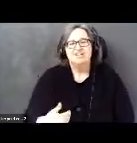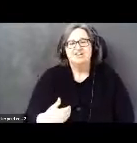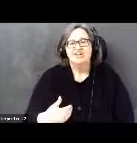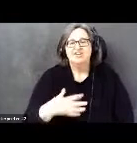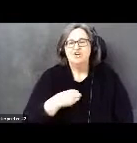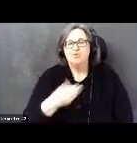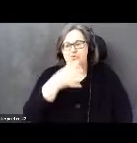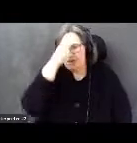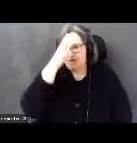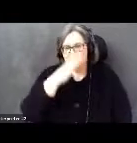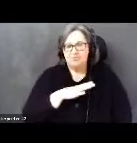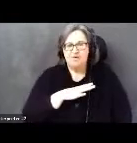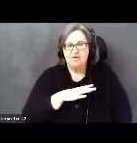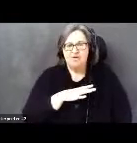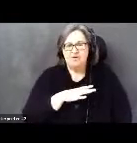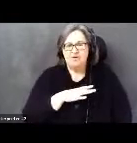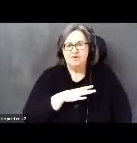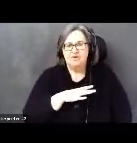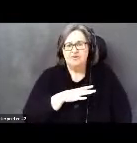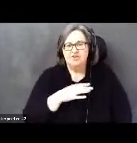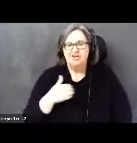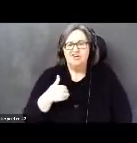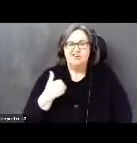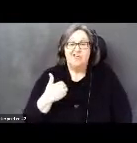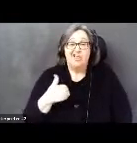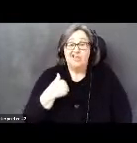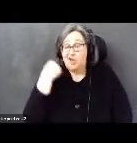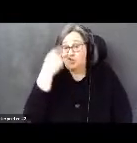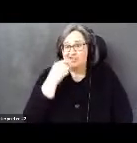male, young to looking and middle-aged